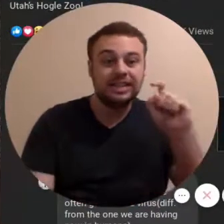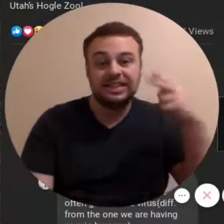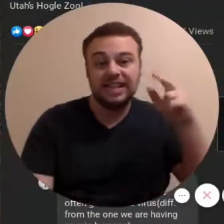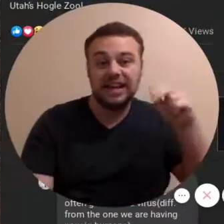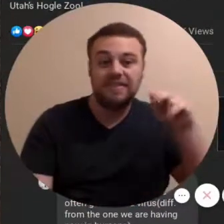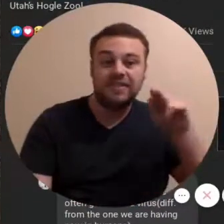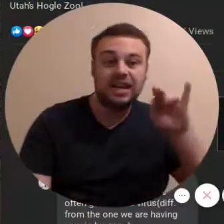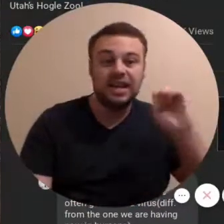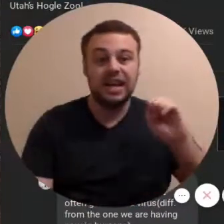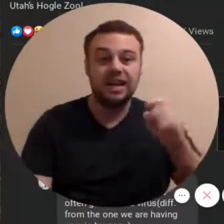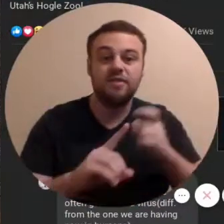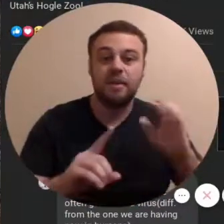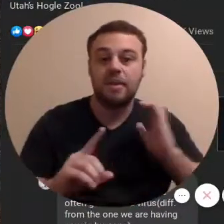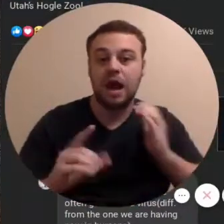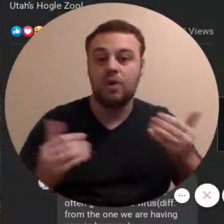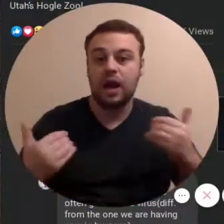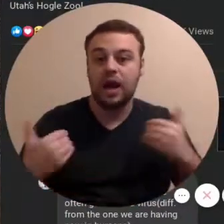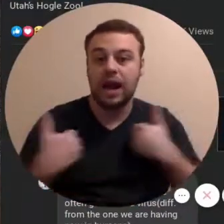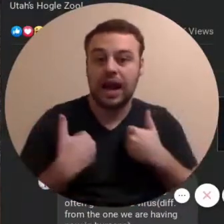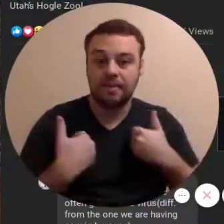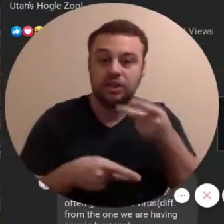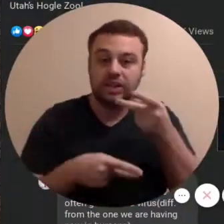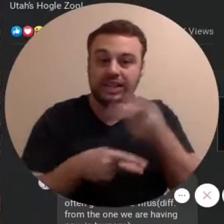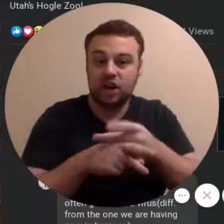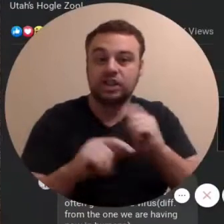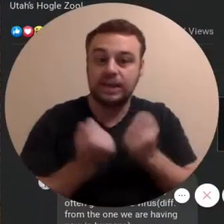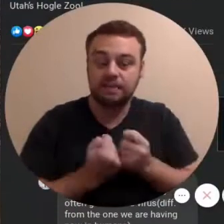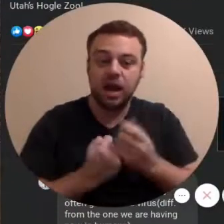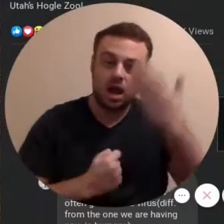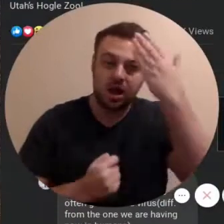known Stephanie for many years, she's wonderful. Today, we're going to talk